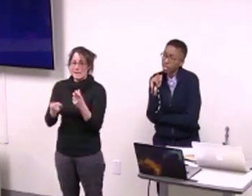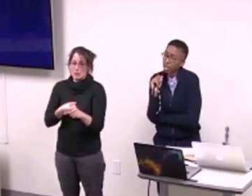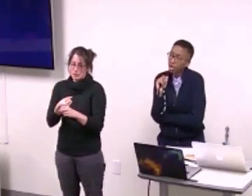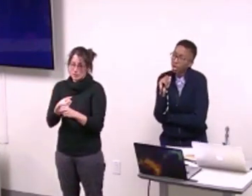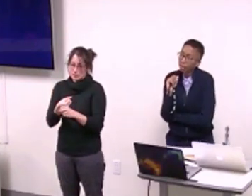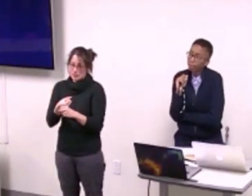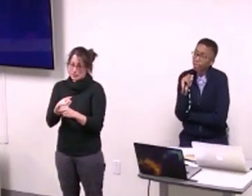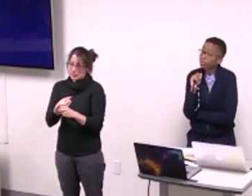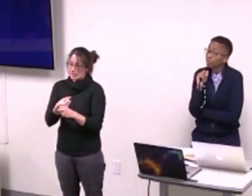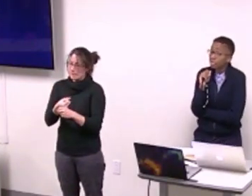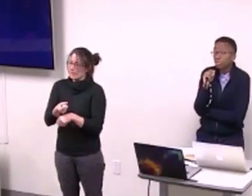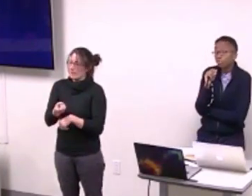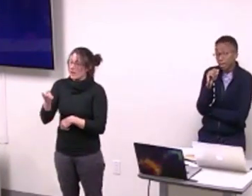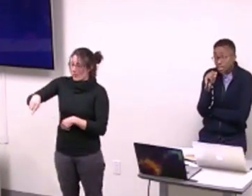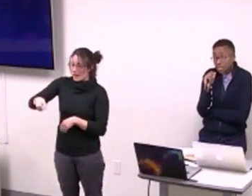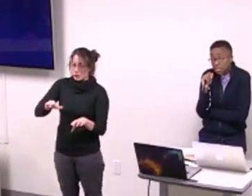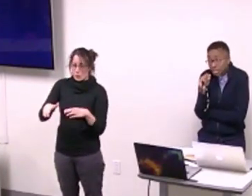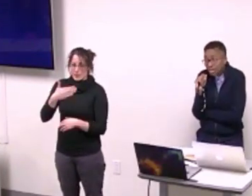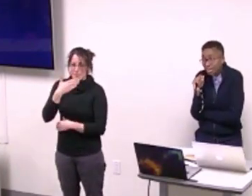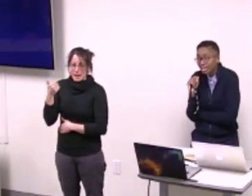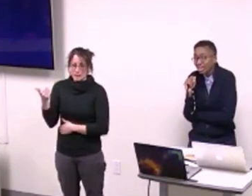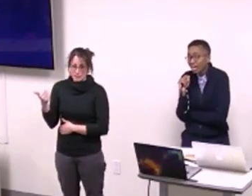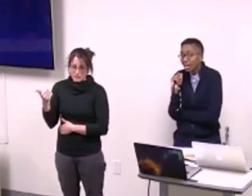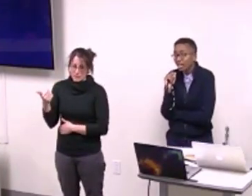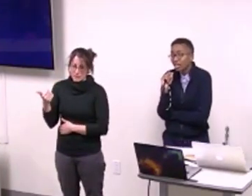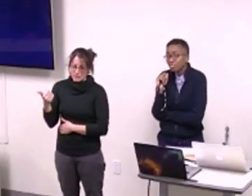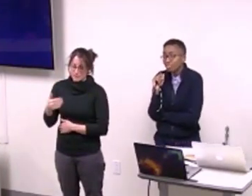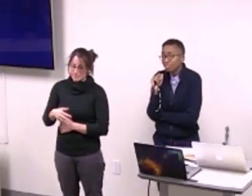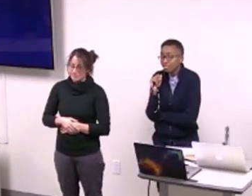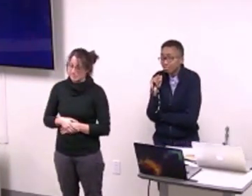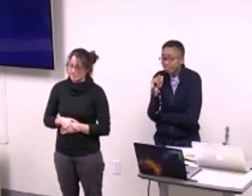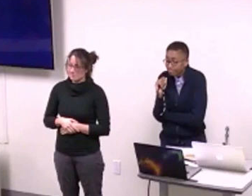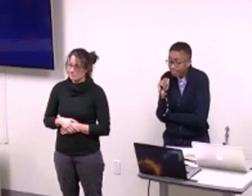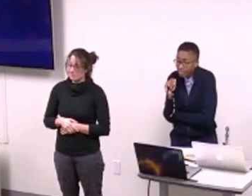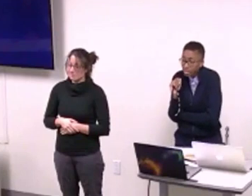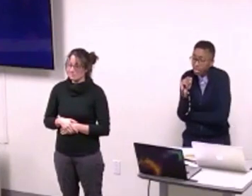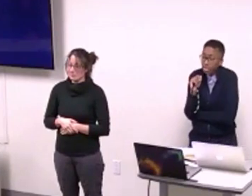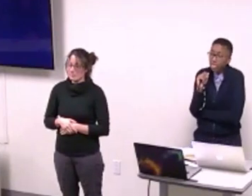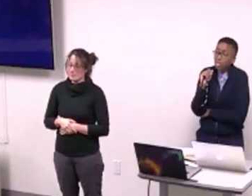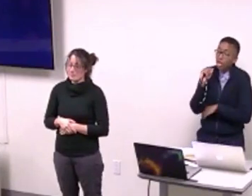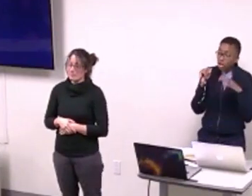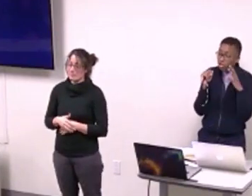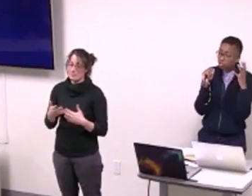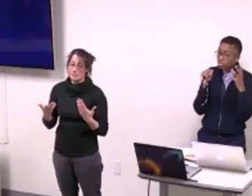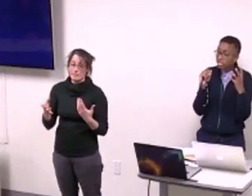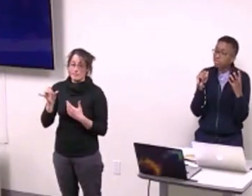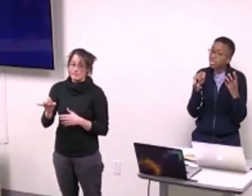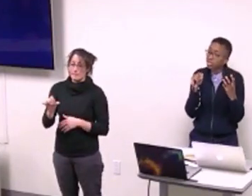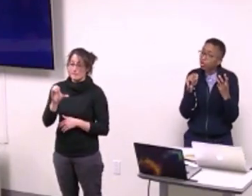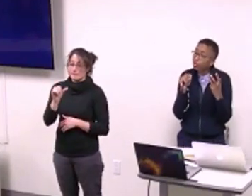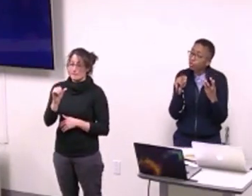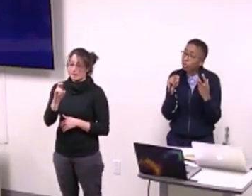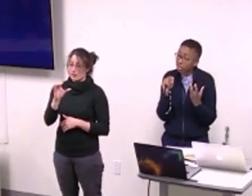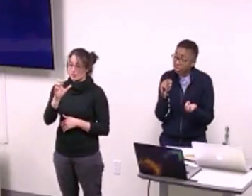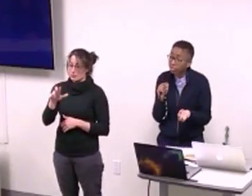They're doing their best. The carceral system has overwhelmed everyone.